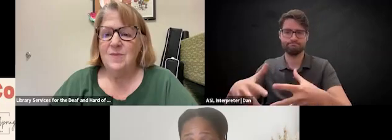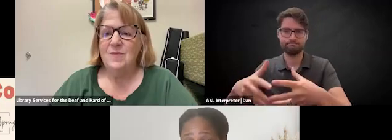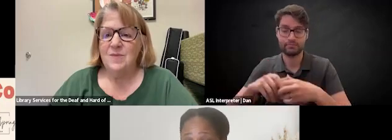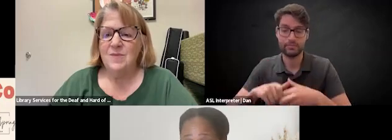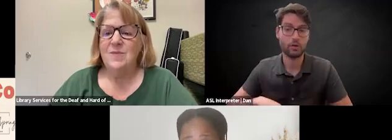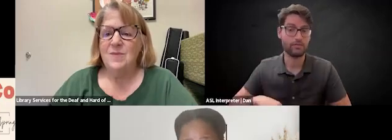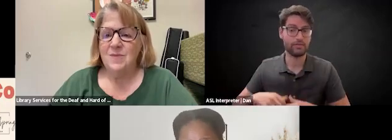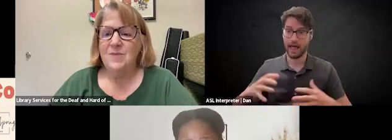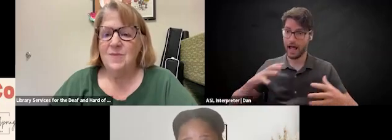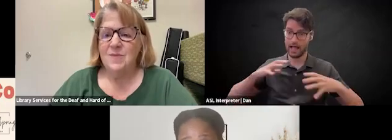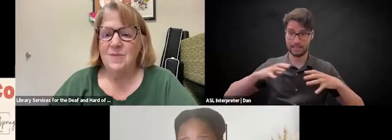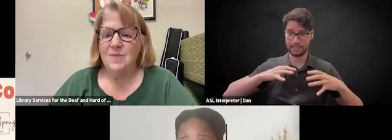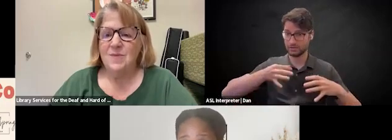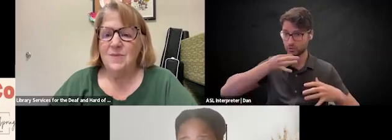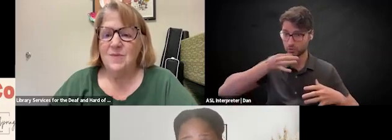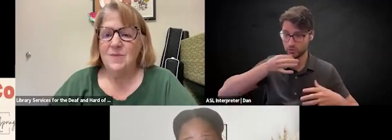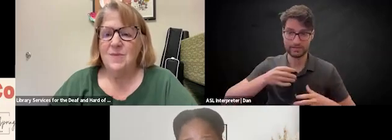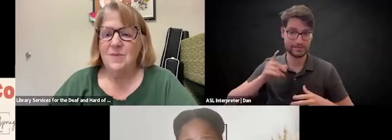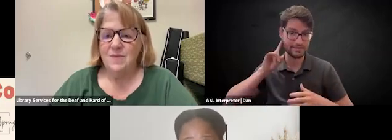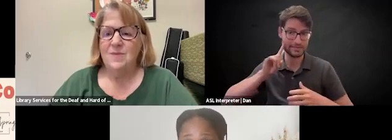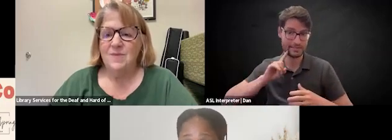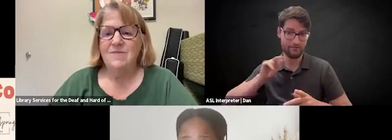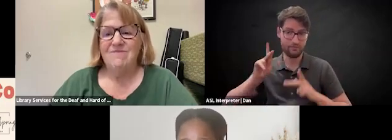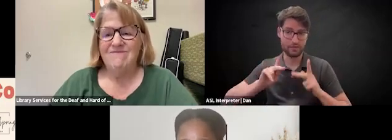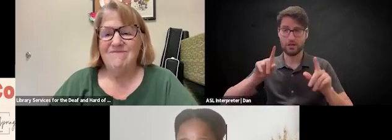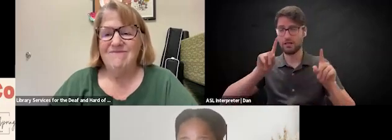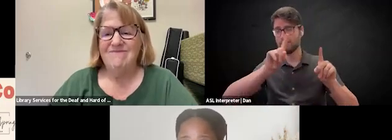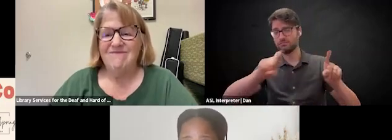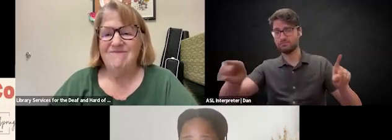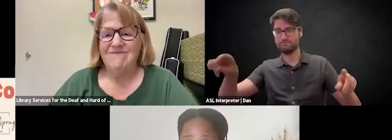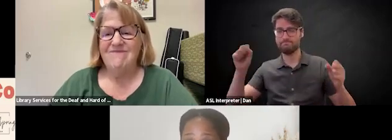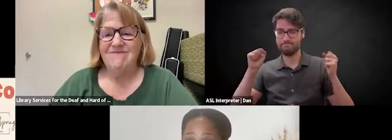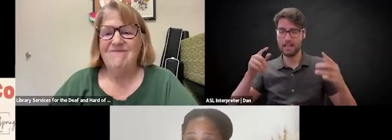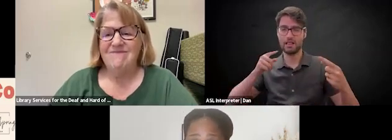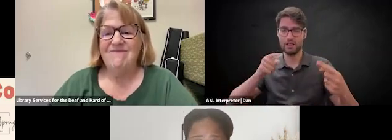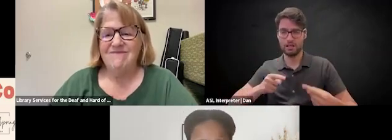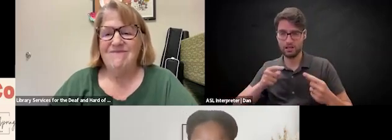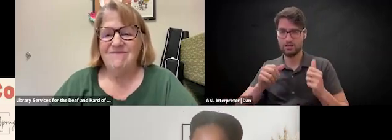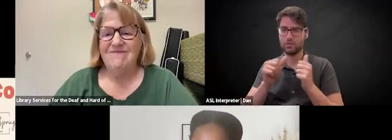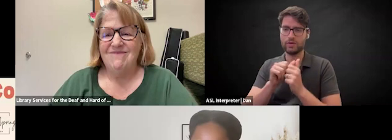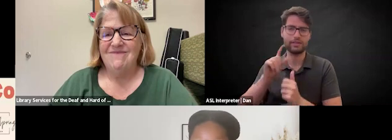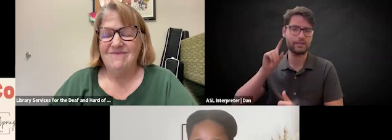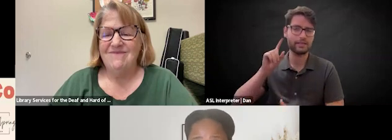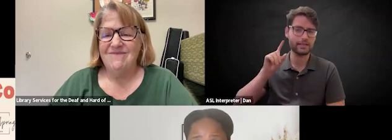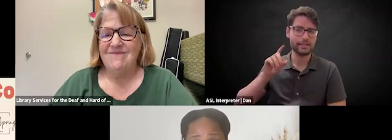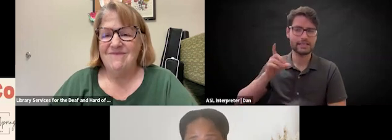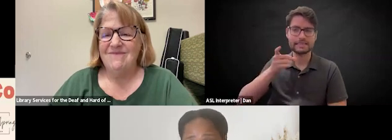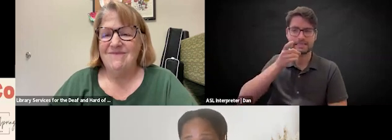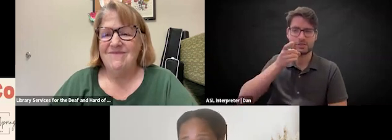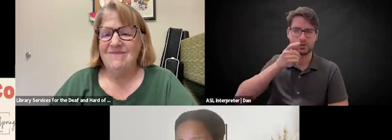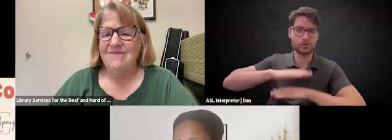and a lot of Deaf people struggle with the Dinner Table Syndrome, which is where hearing family members are signing and talking,